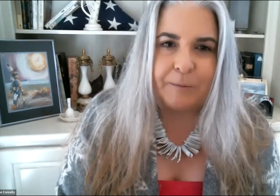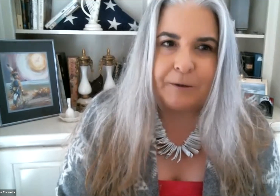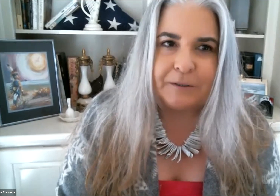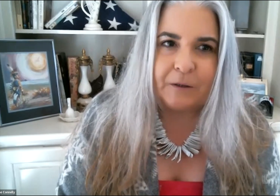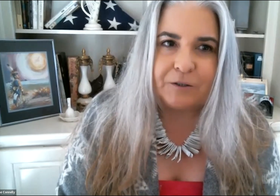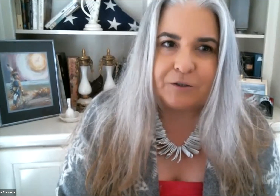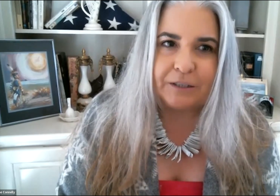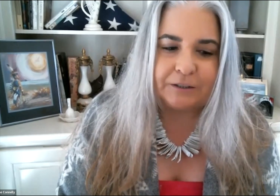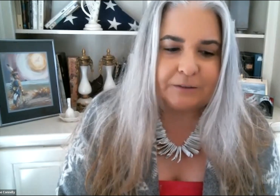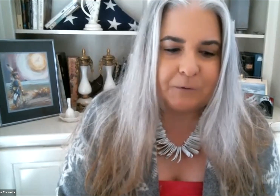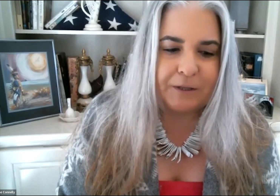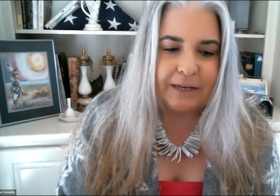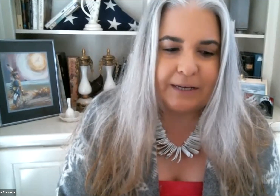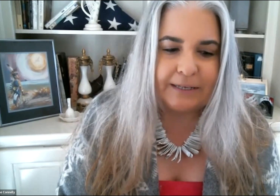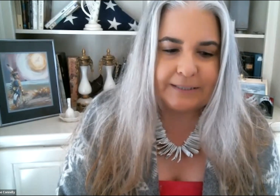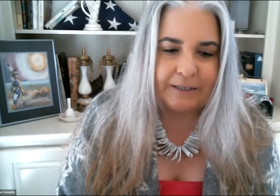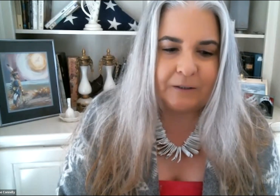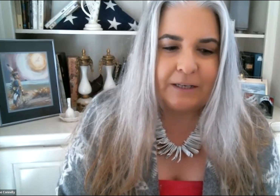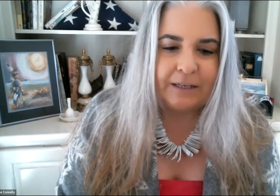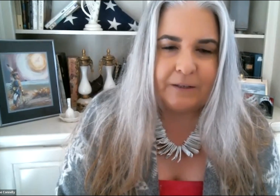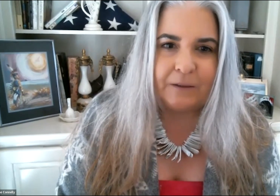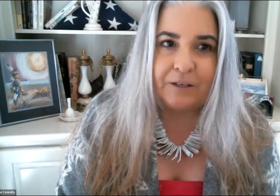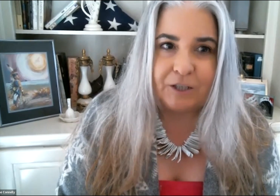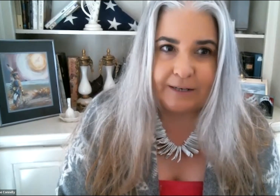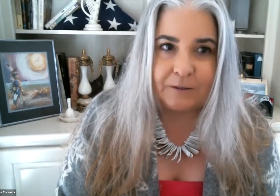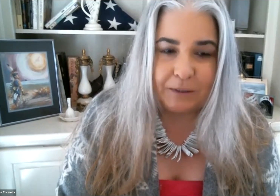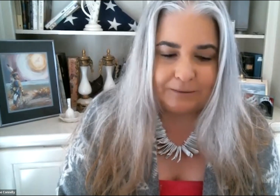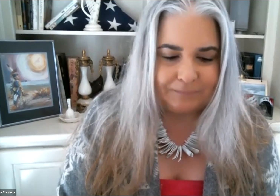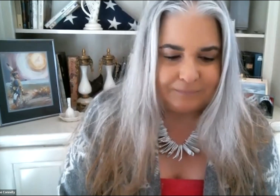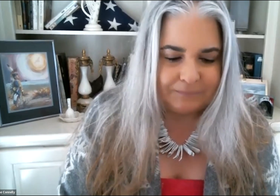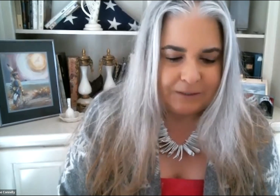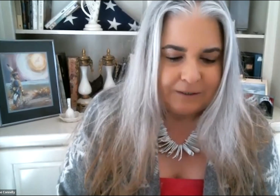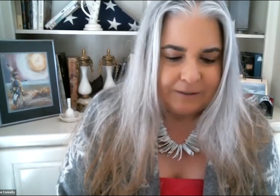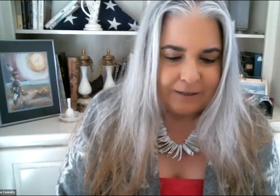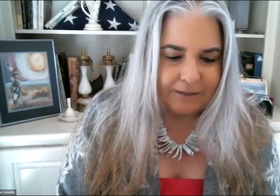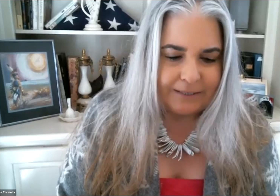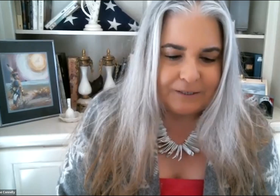And I will be posting the instructions for the asl in the chat as well.